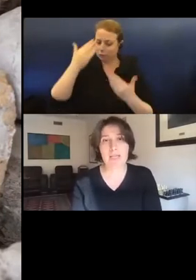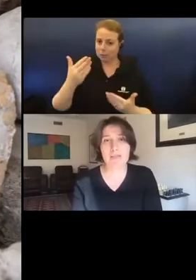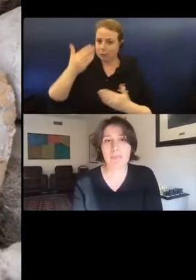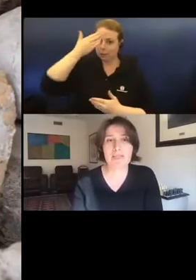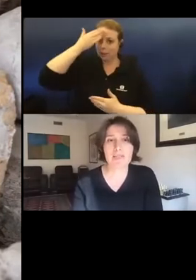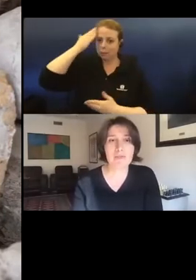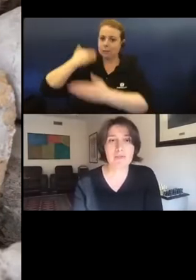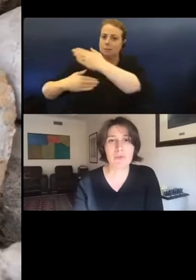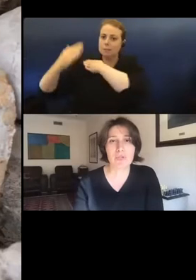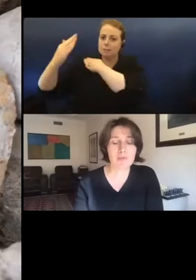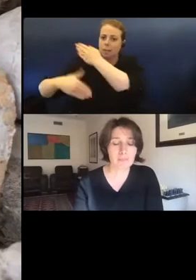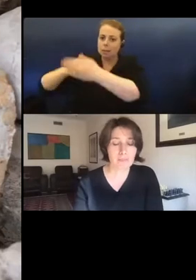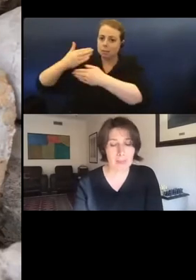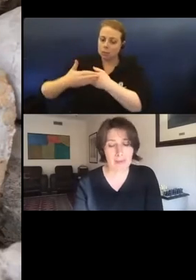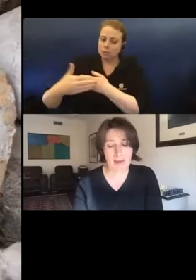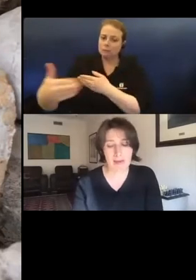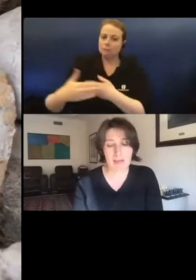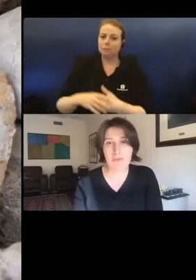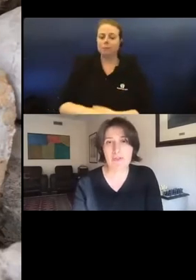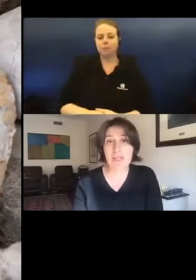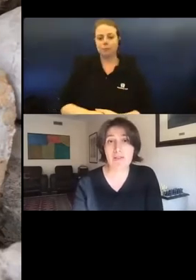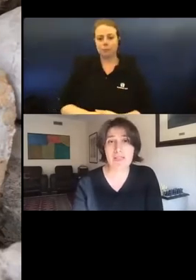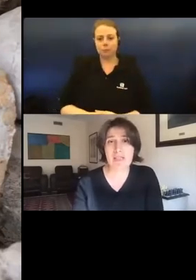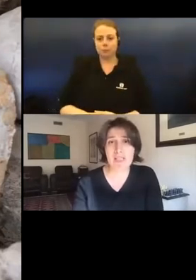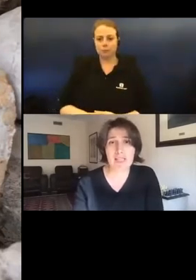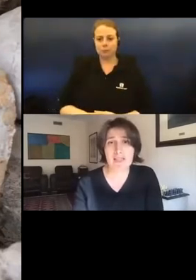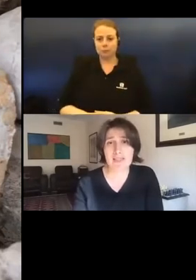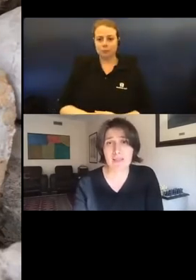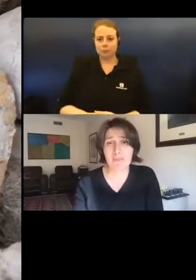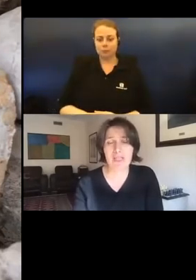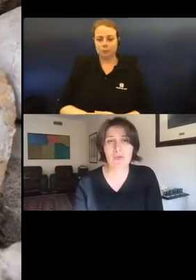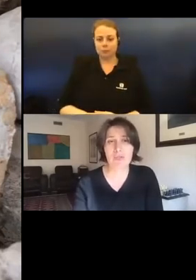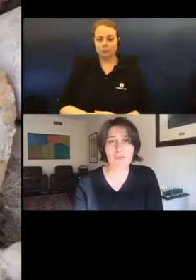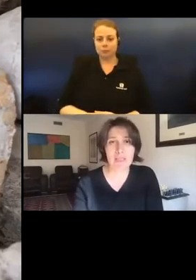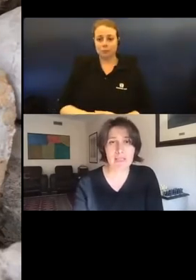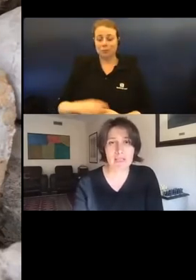present and future as a very early career artist i'm really honoured to be here